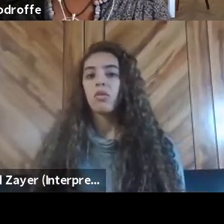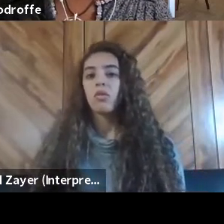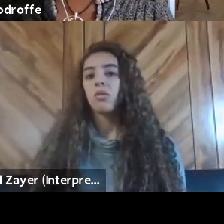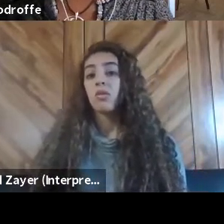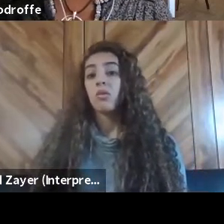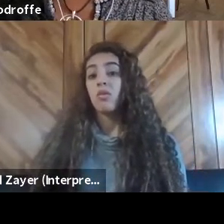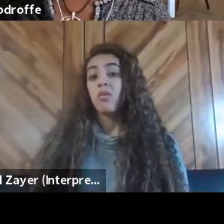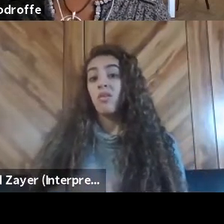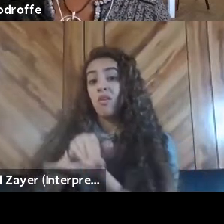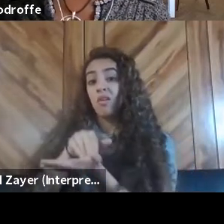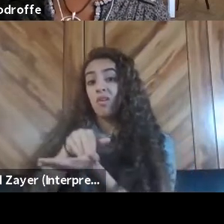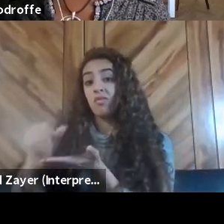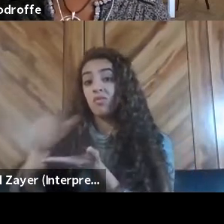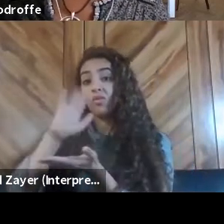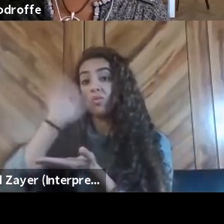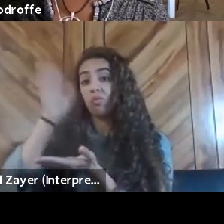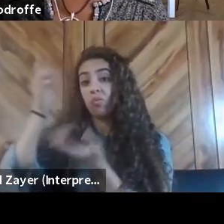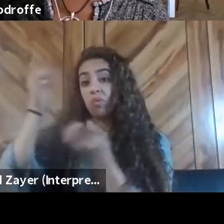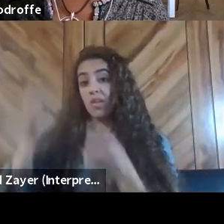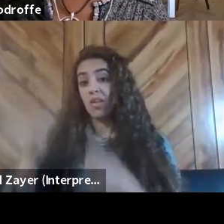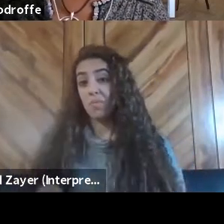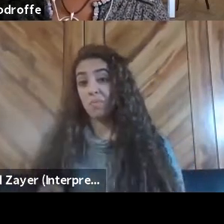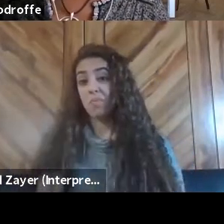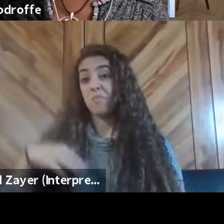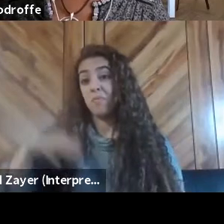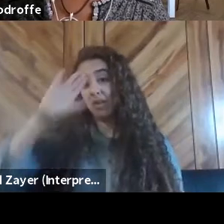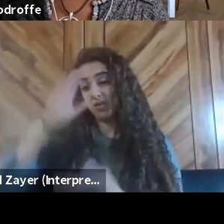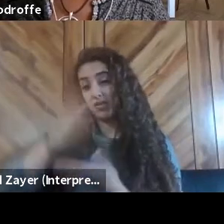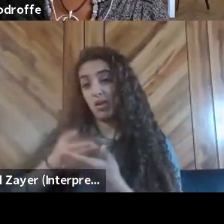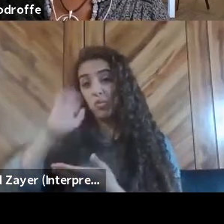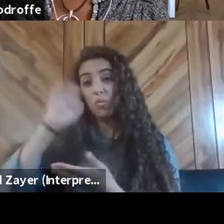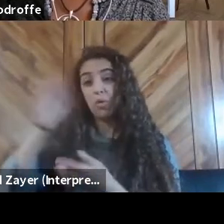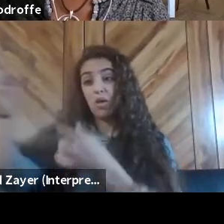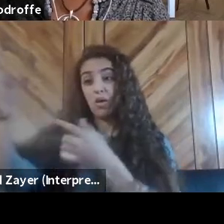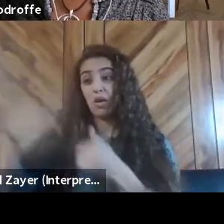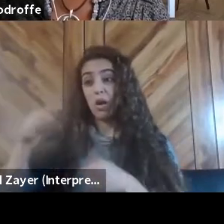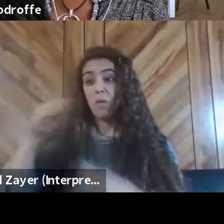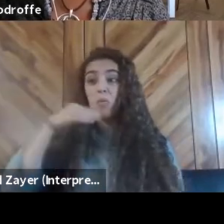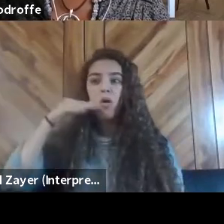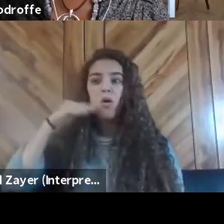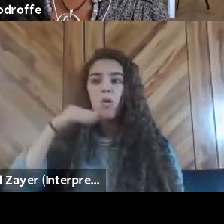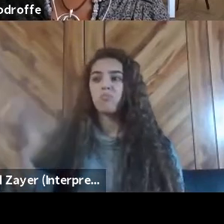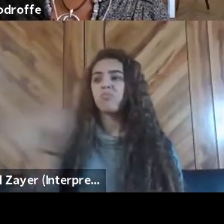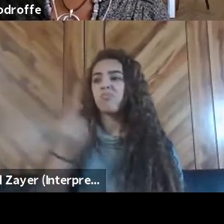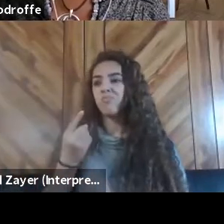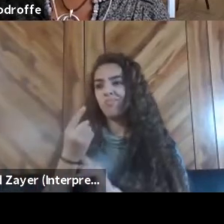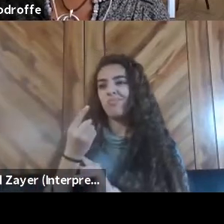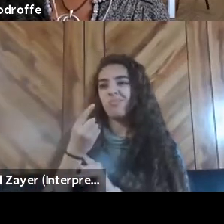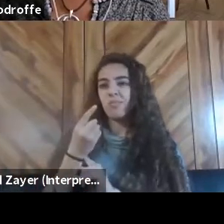he has come home with the frustration of that. Sometimes,